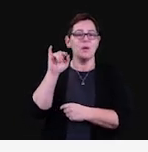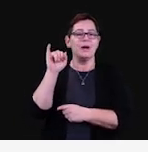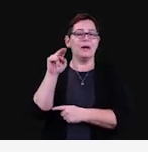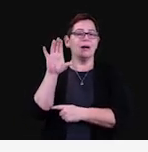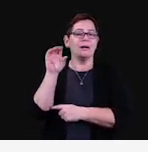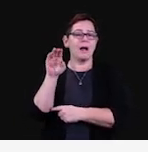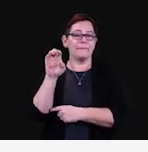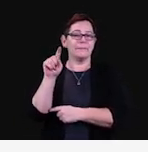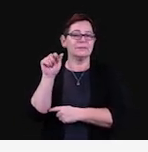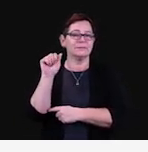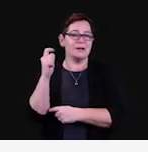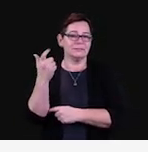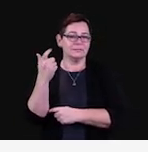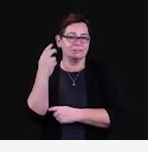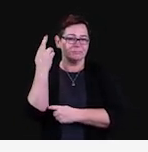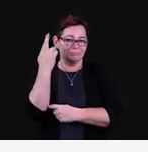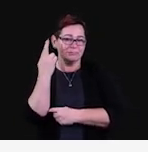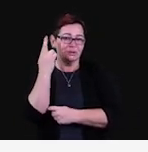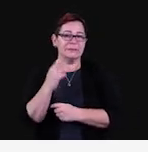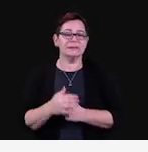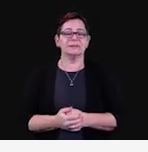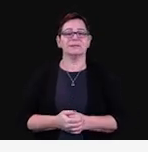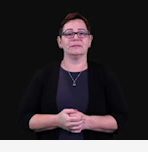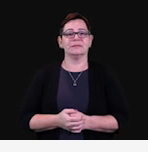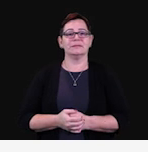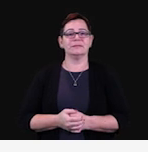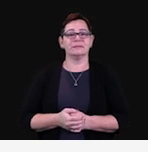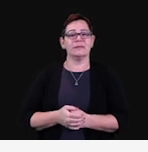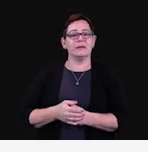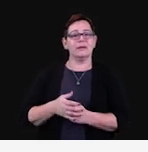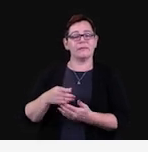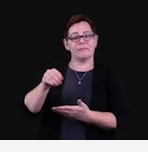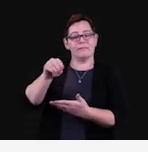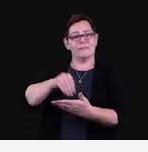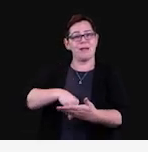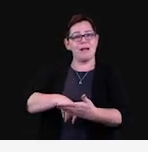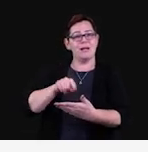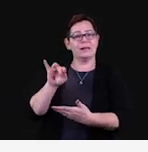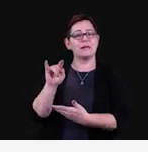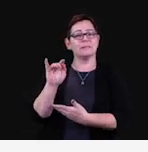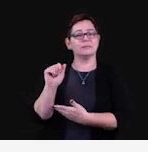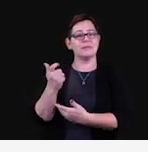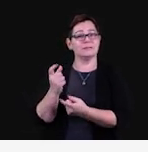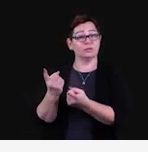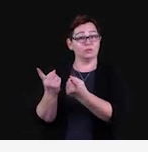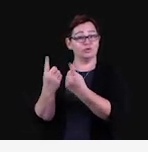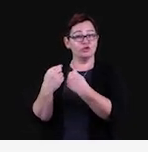filing an income tax return tax credits for students the underground economy